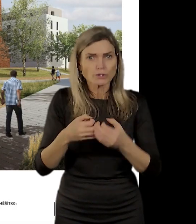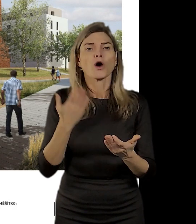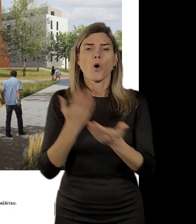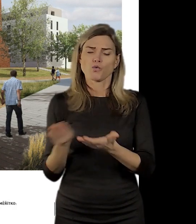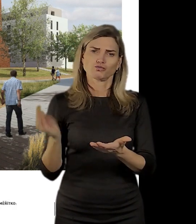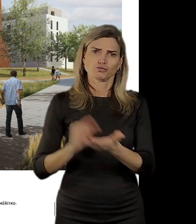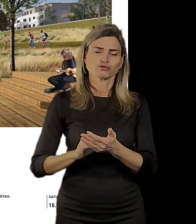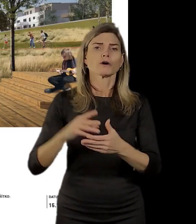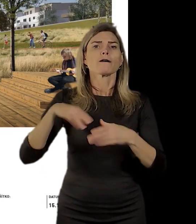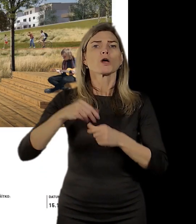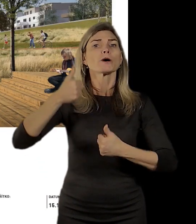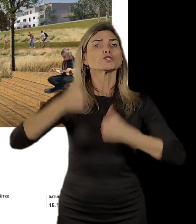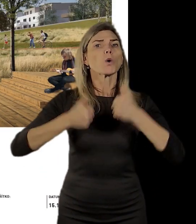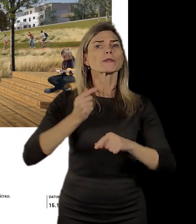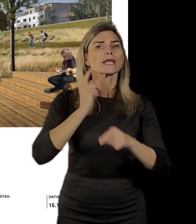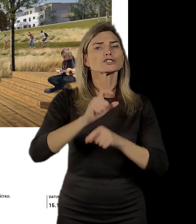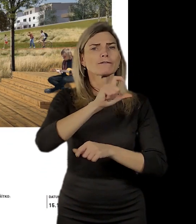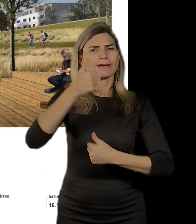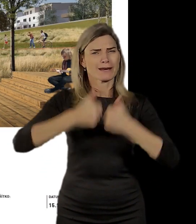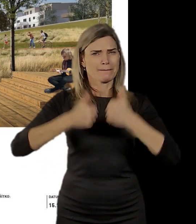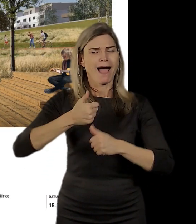It means talking to the public, to the future user of the space.